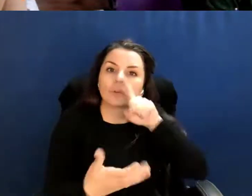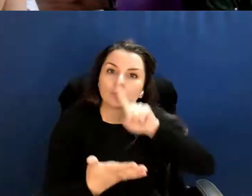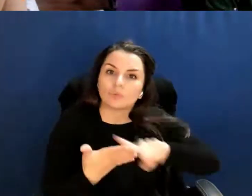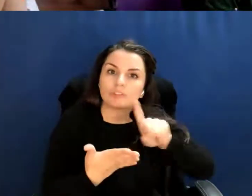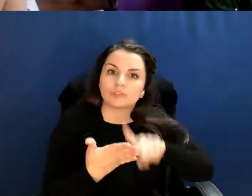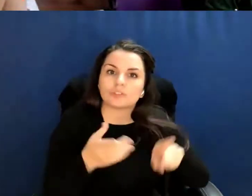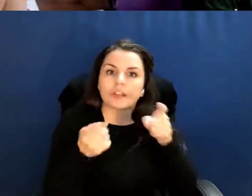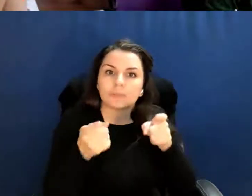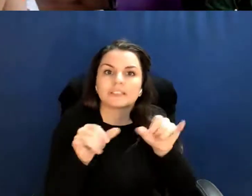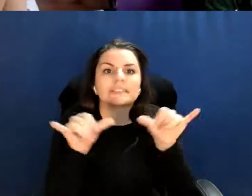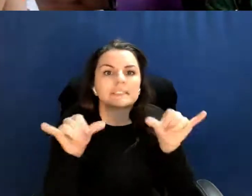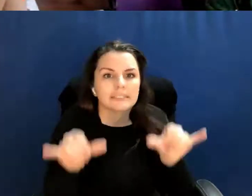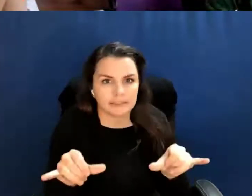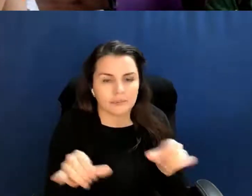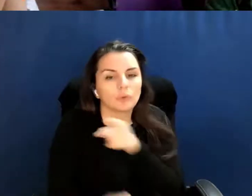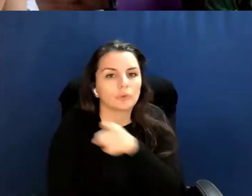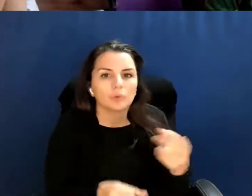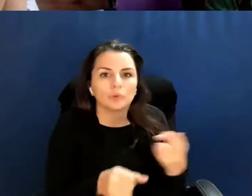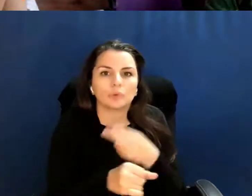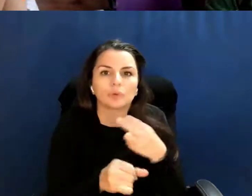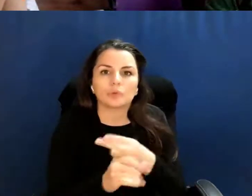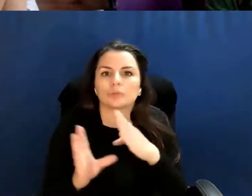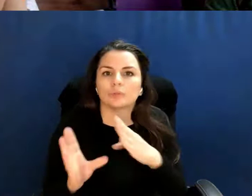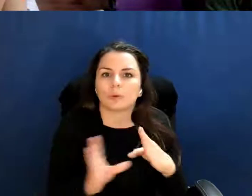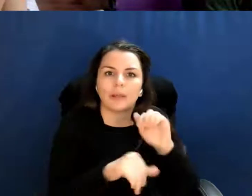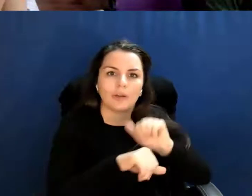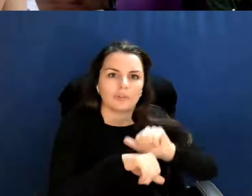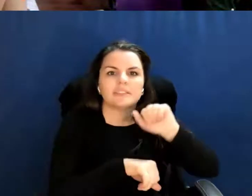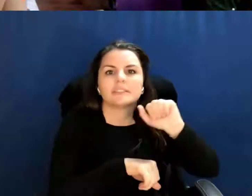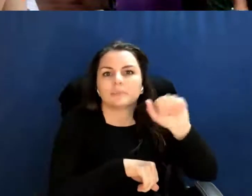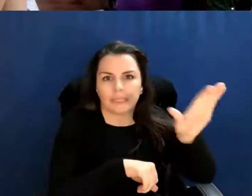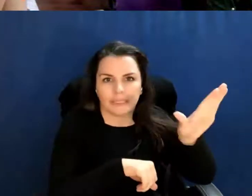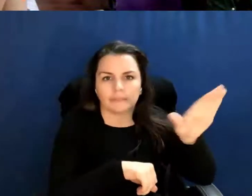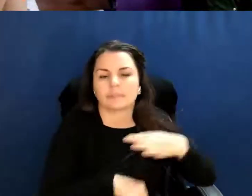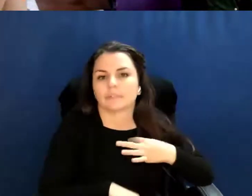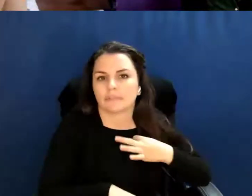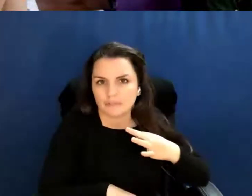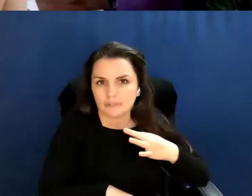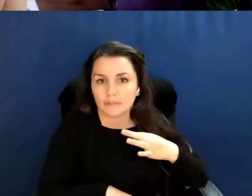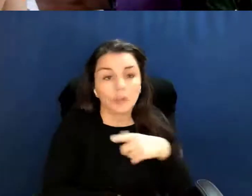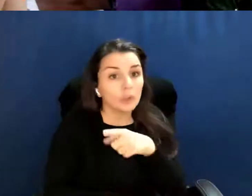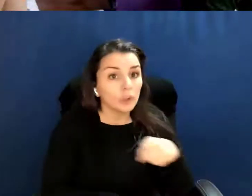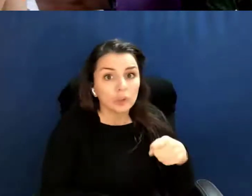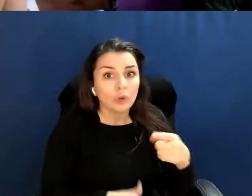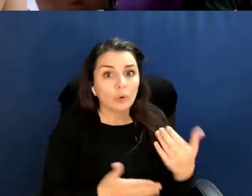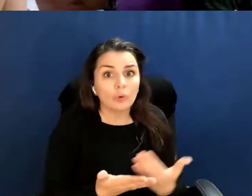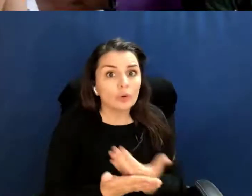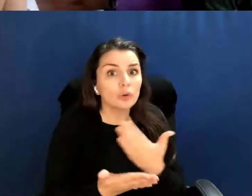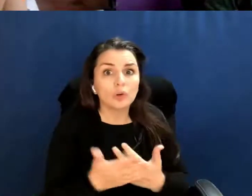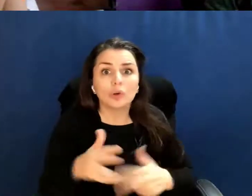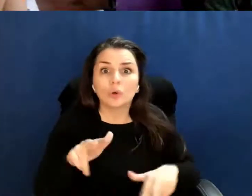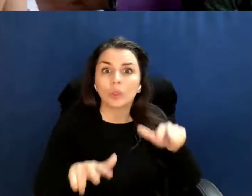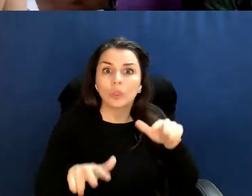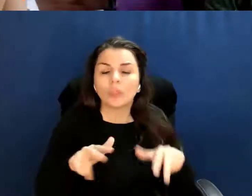that you'll use to prepare and submit your applications. So, if you're new to NIH you're probably not as versed in that as well.